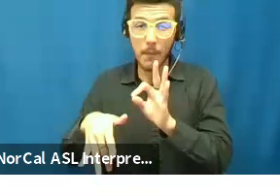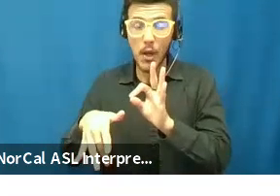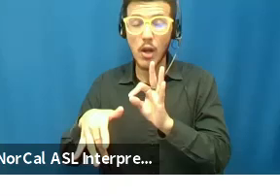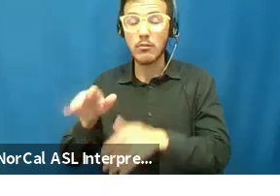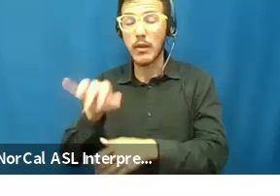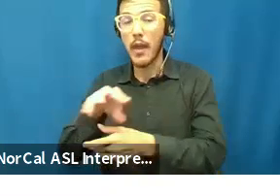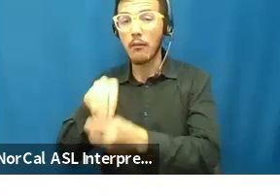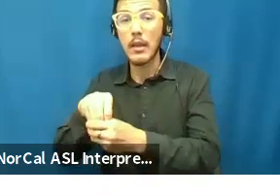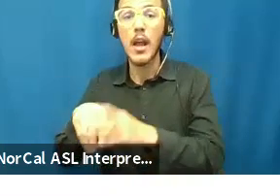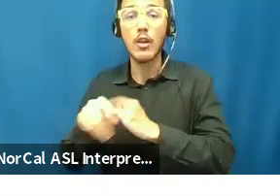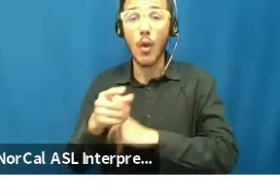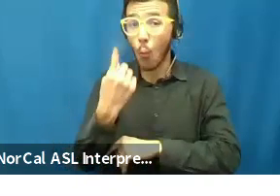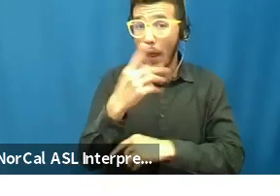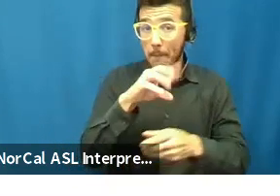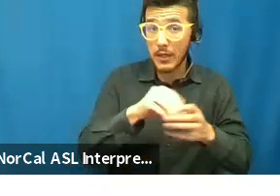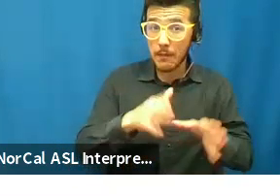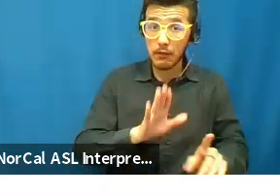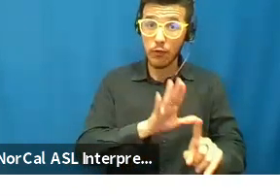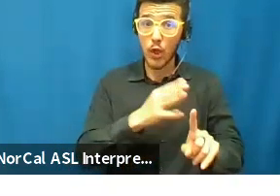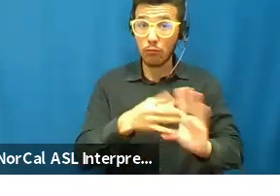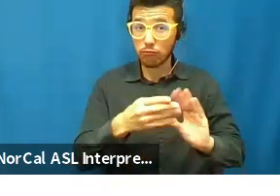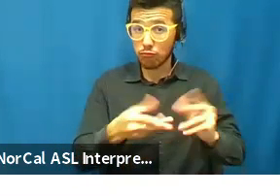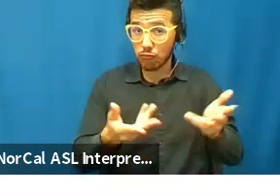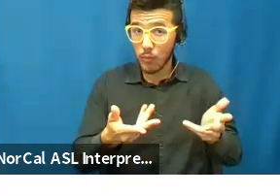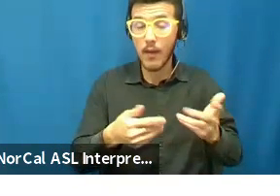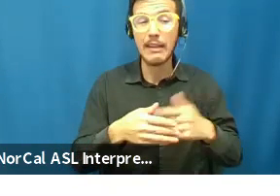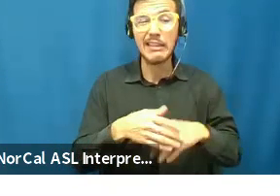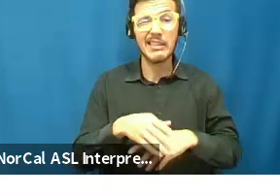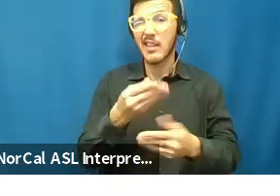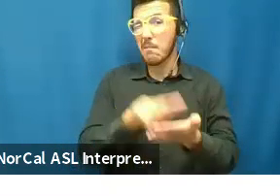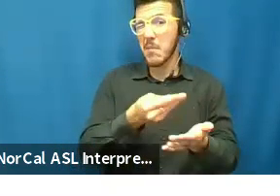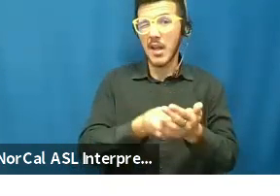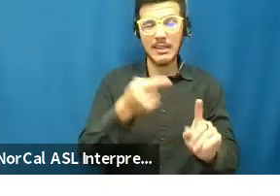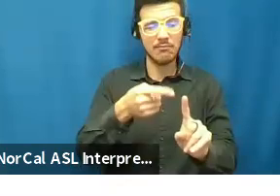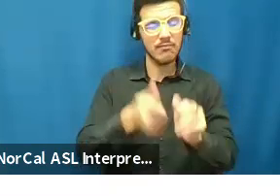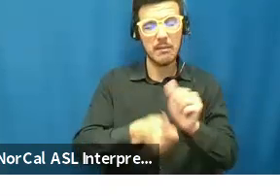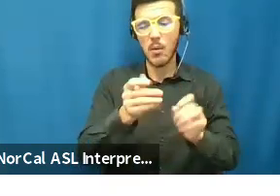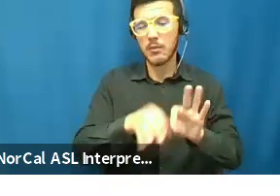As one participant said... "That's really it, money as the most needed resource. I think it